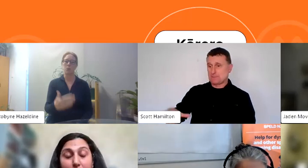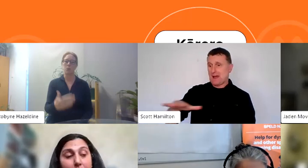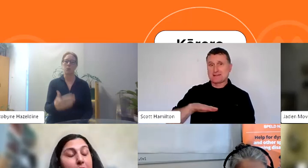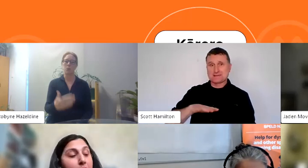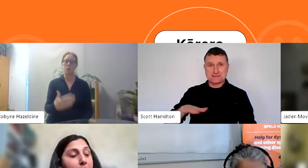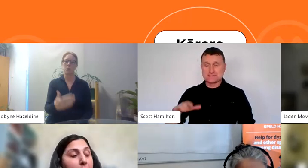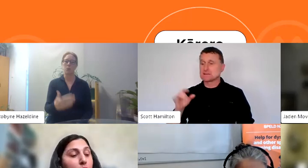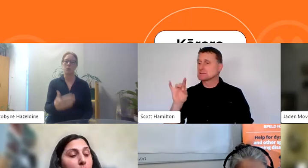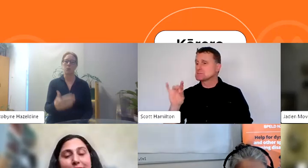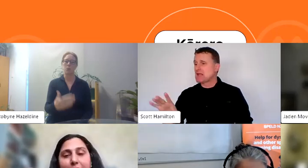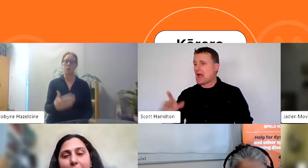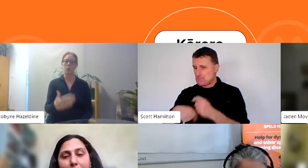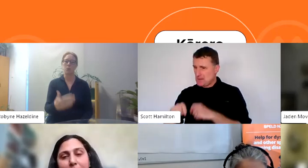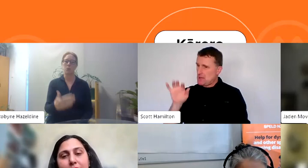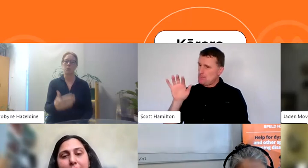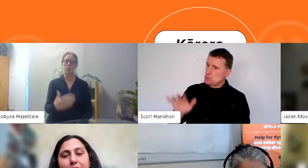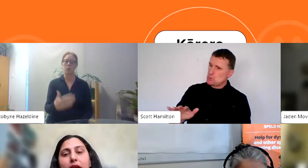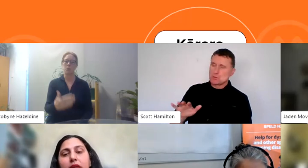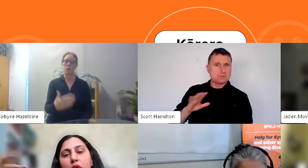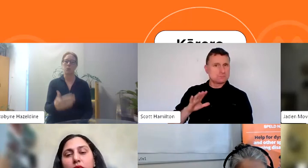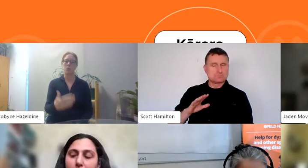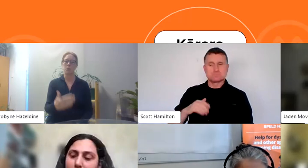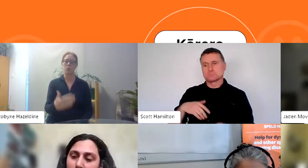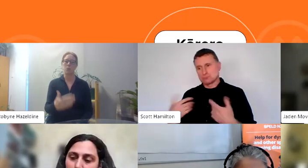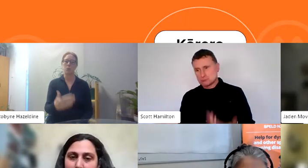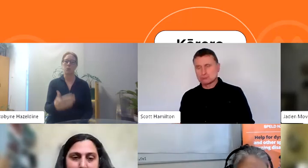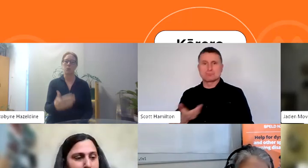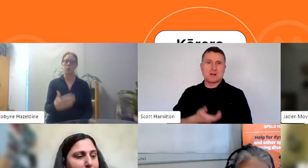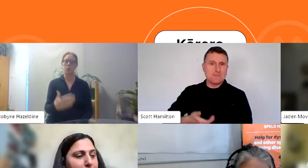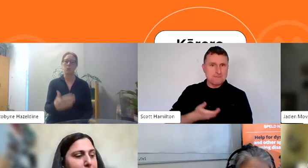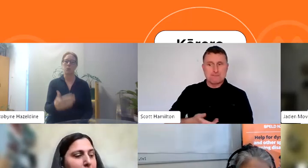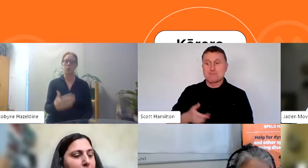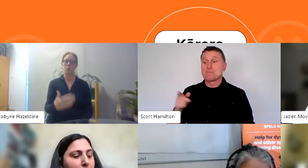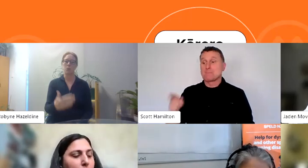are. And once that happens as our kids move into the schooling space,